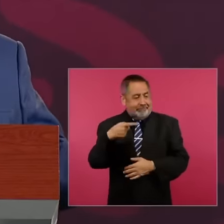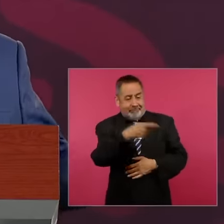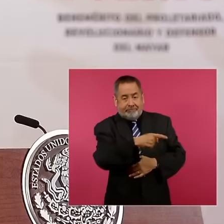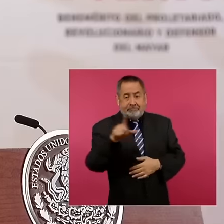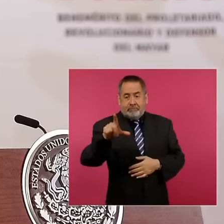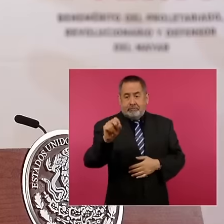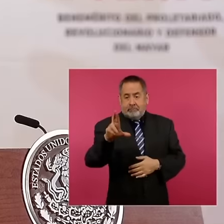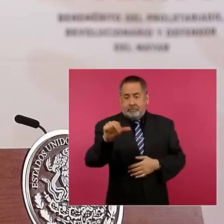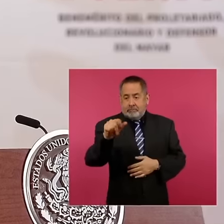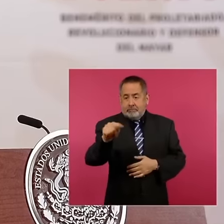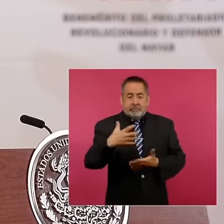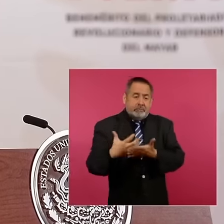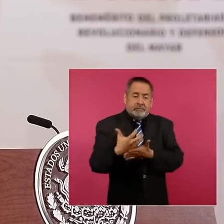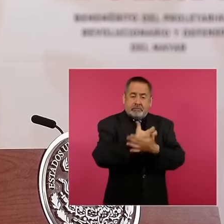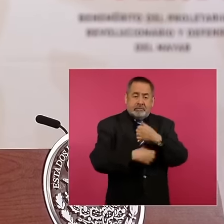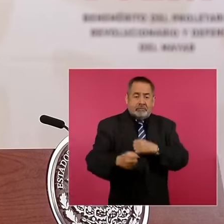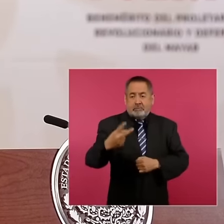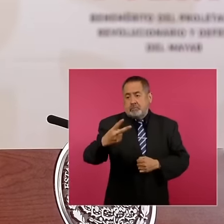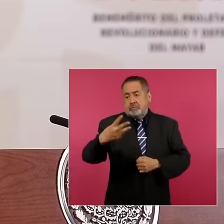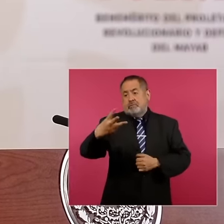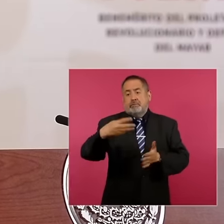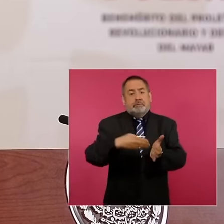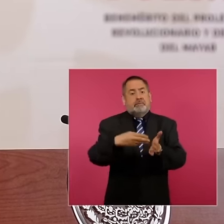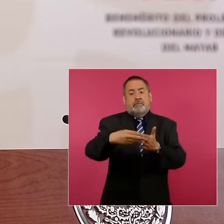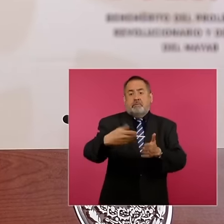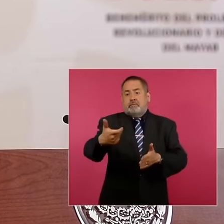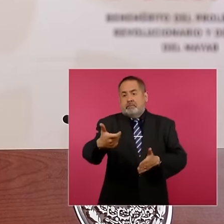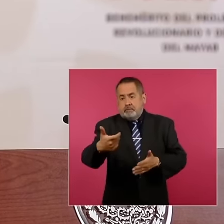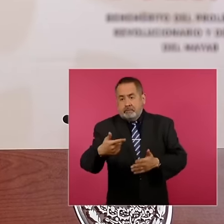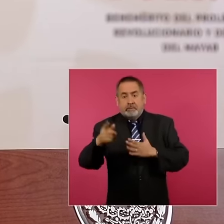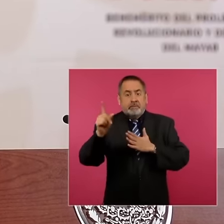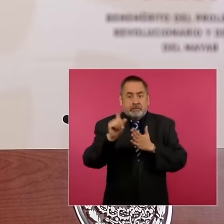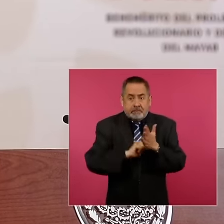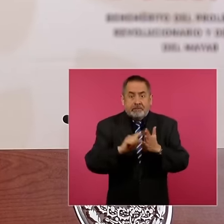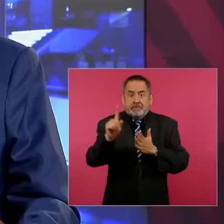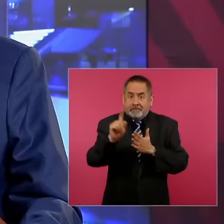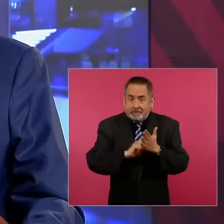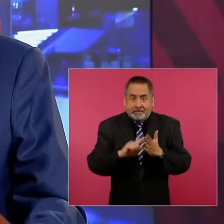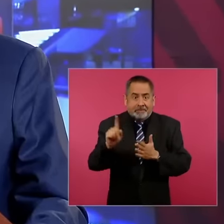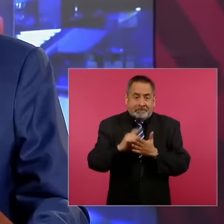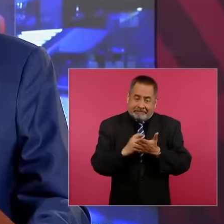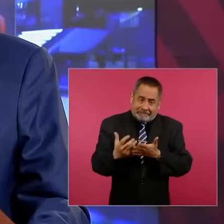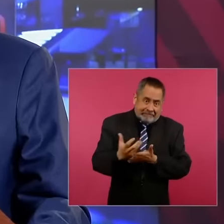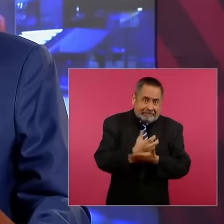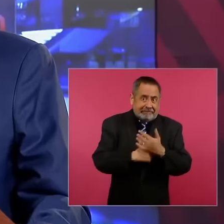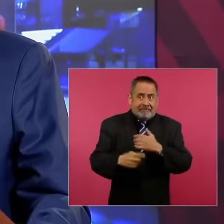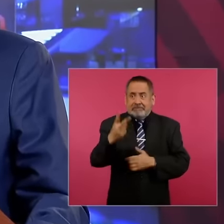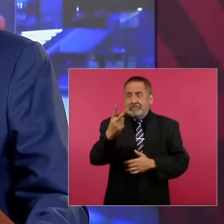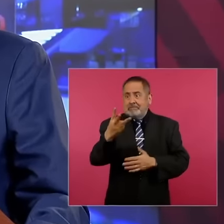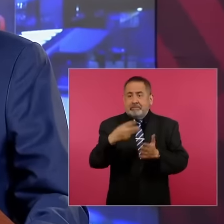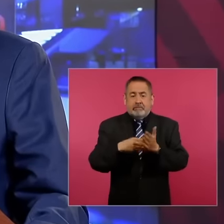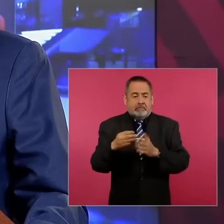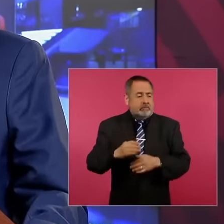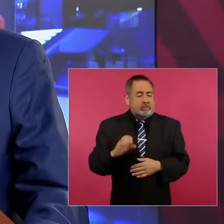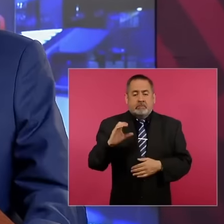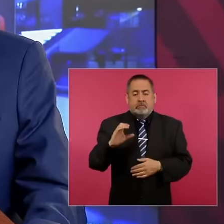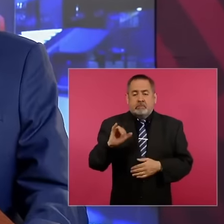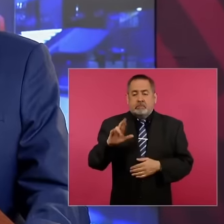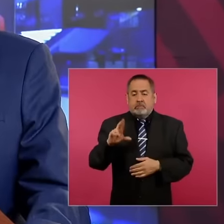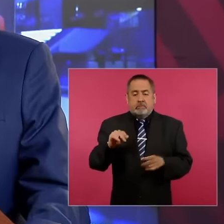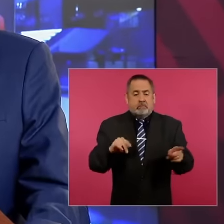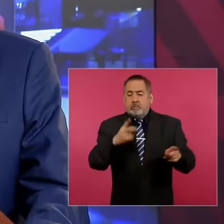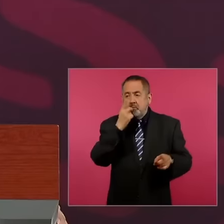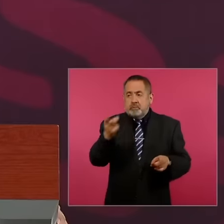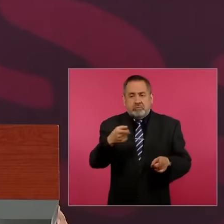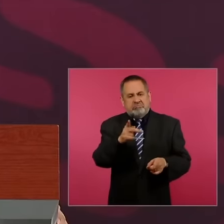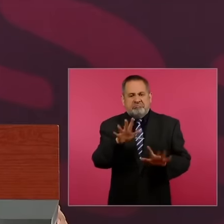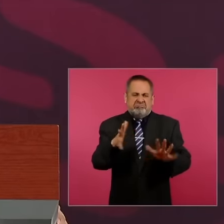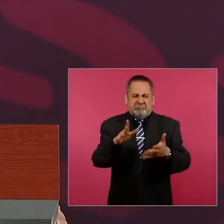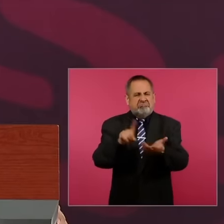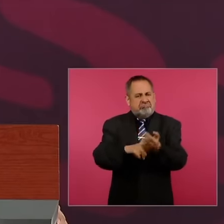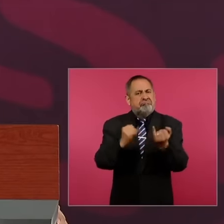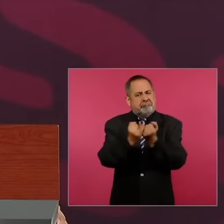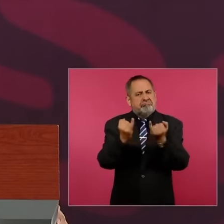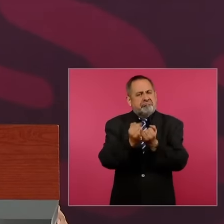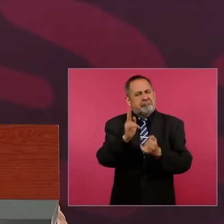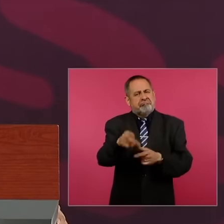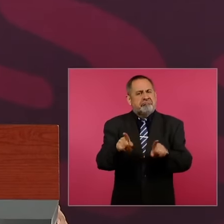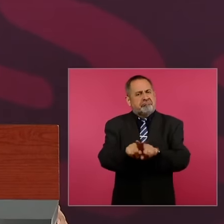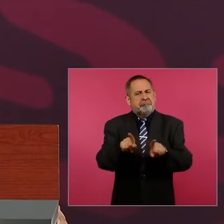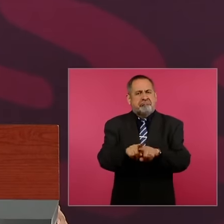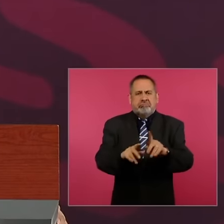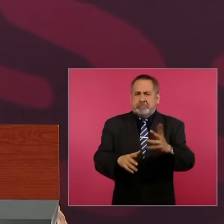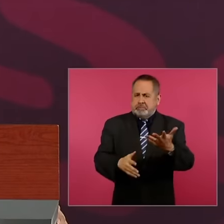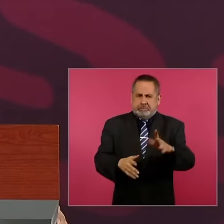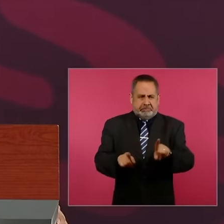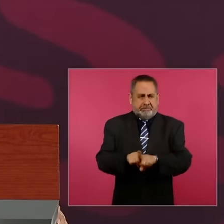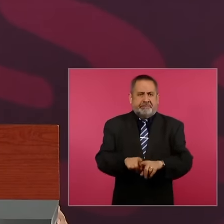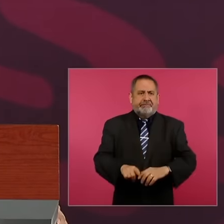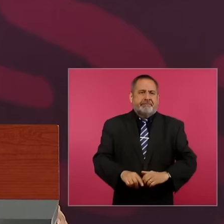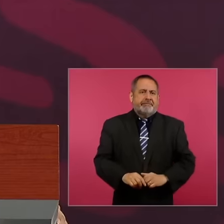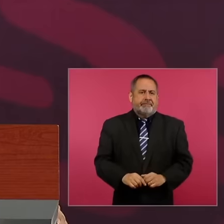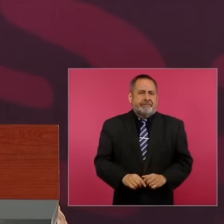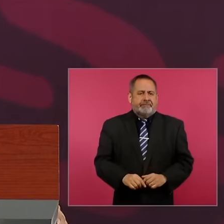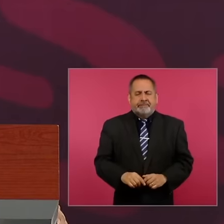3 million pesos a month, but he hasn't said how much, but López Orria must earn the same. Maybe Crause's